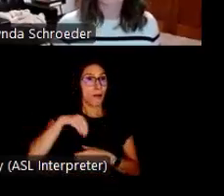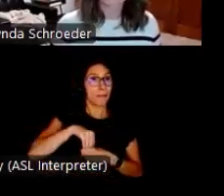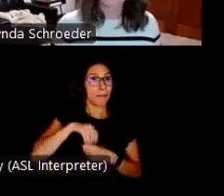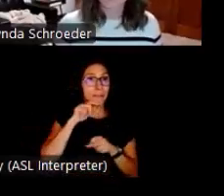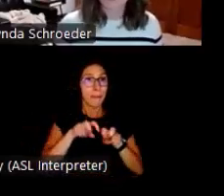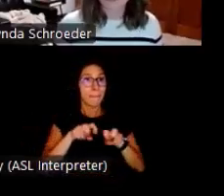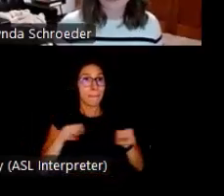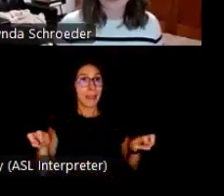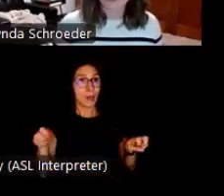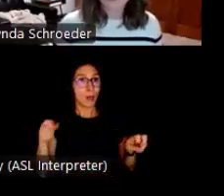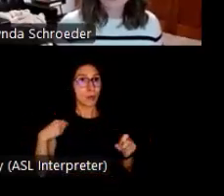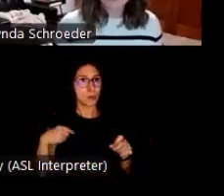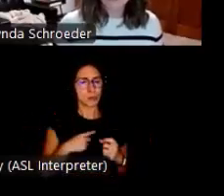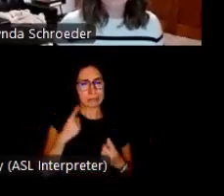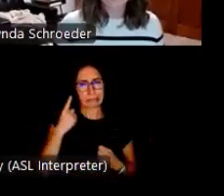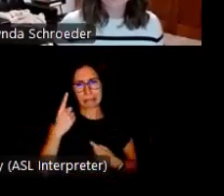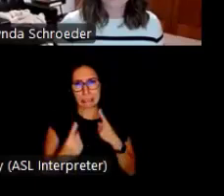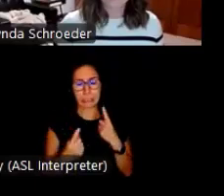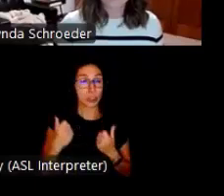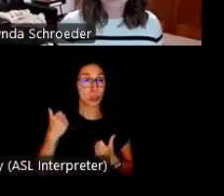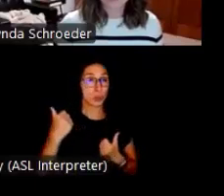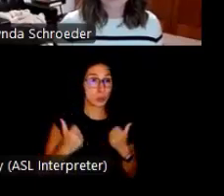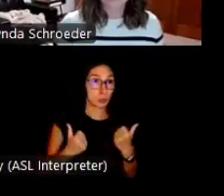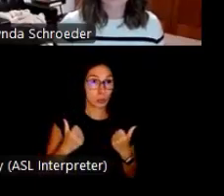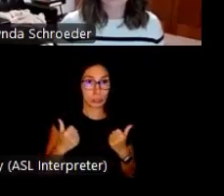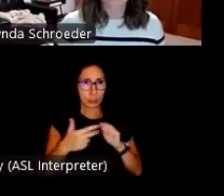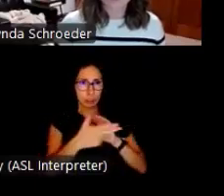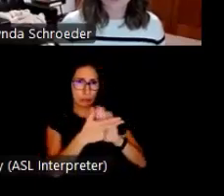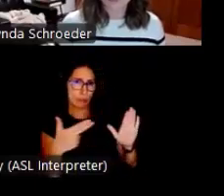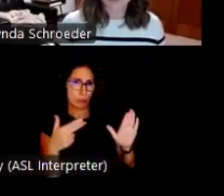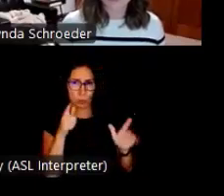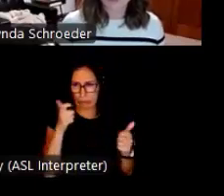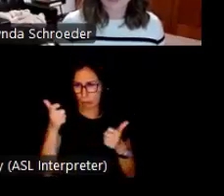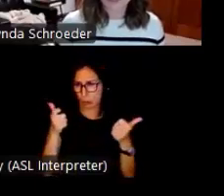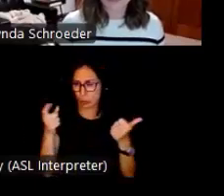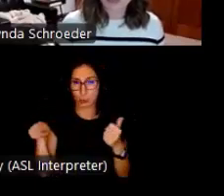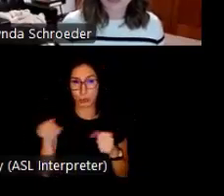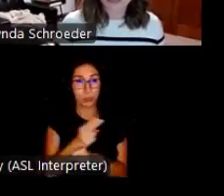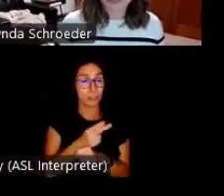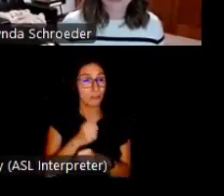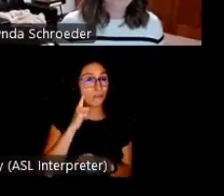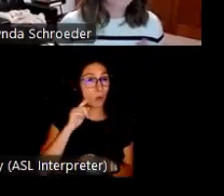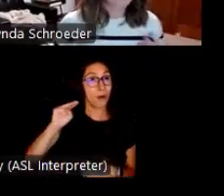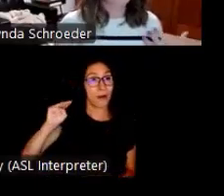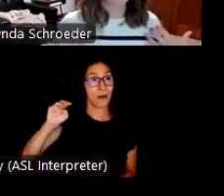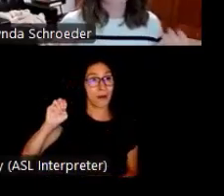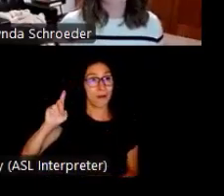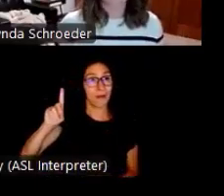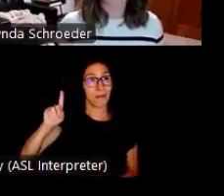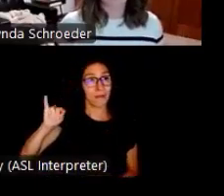be utilizing as we dictate the Centers for Medicare and Medicaid Services and when we're doing funding